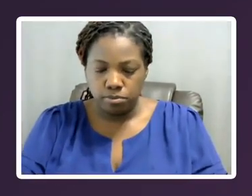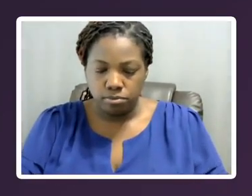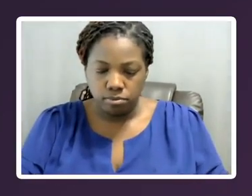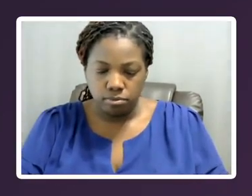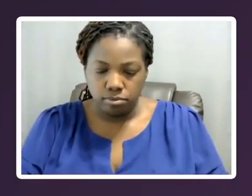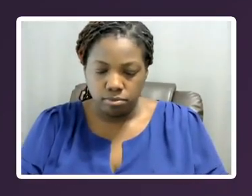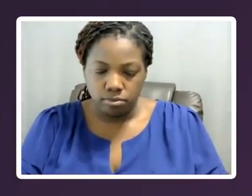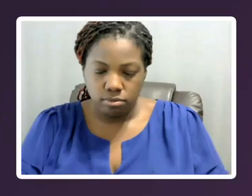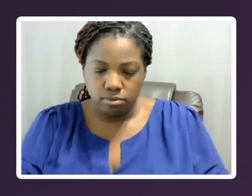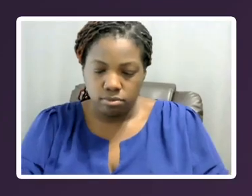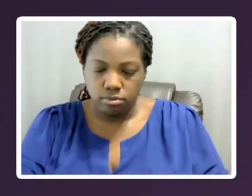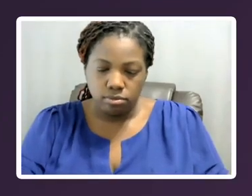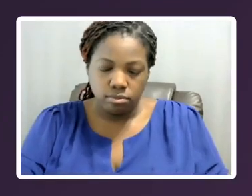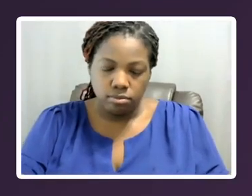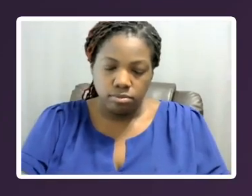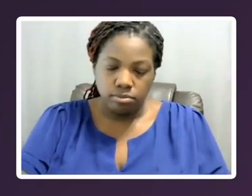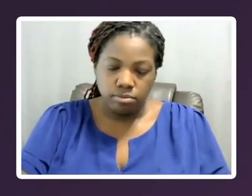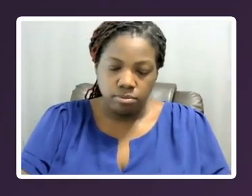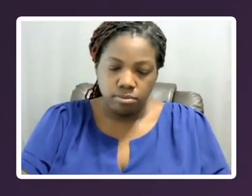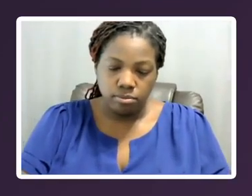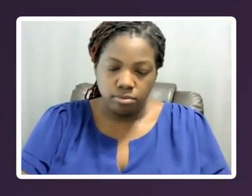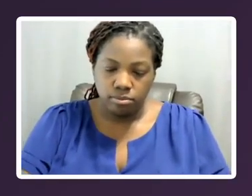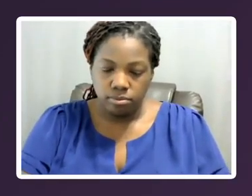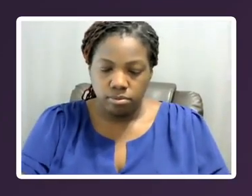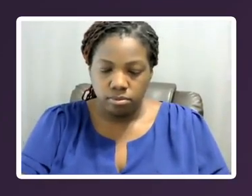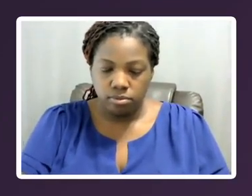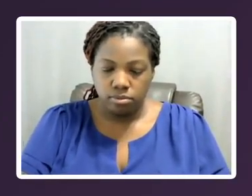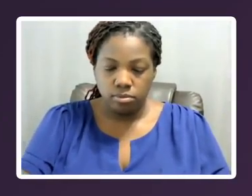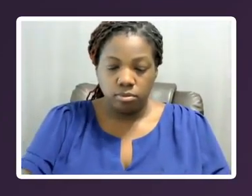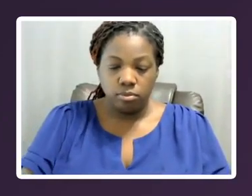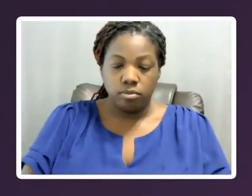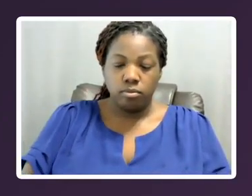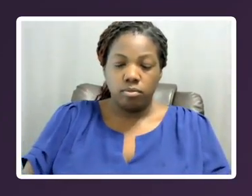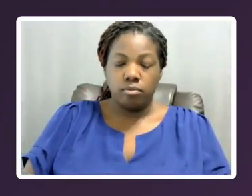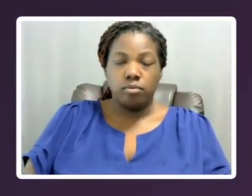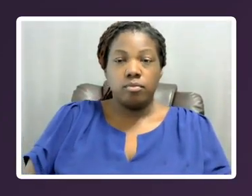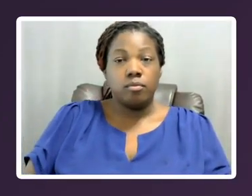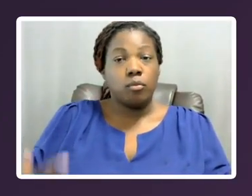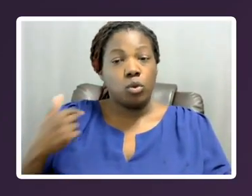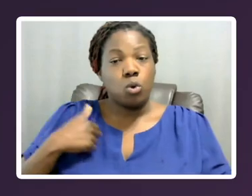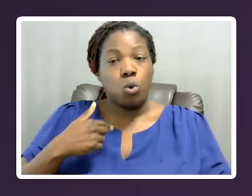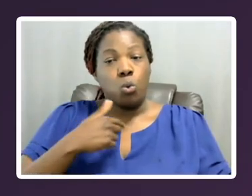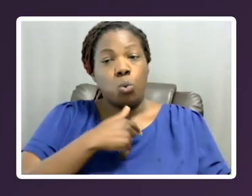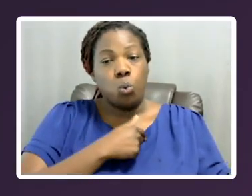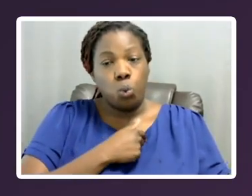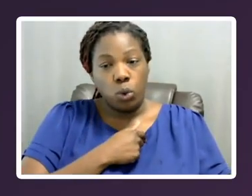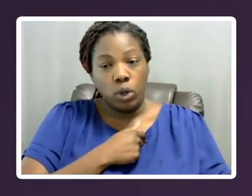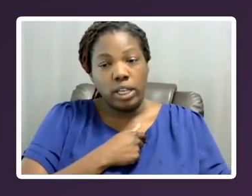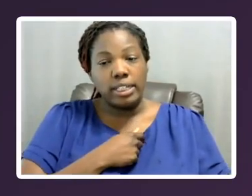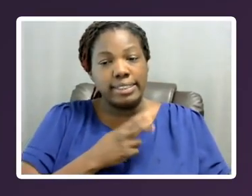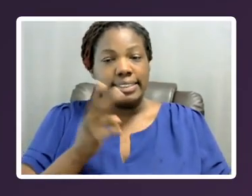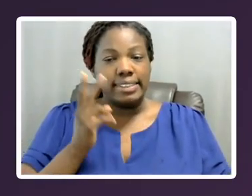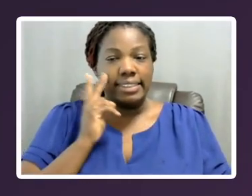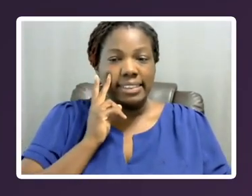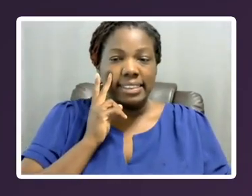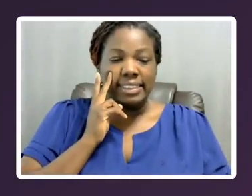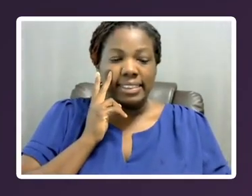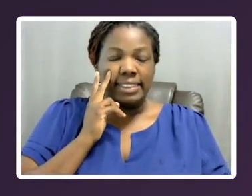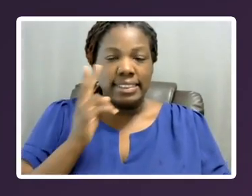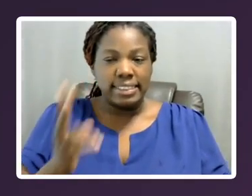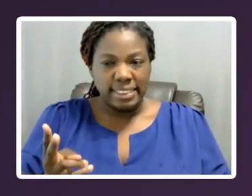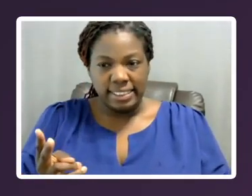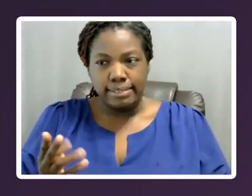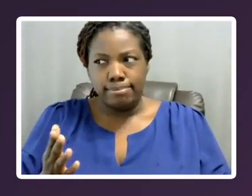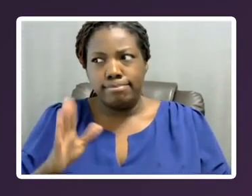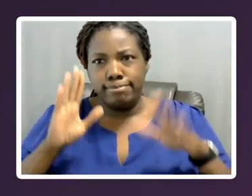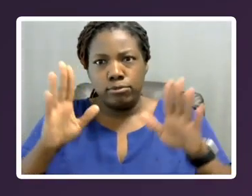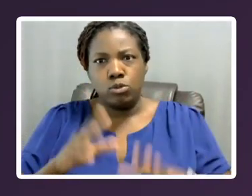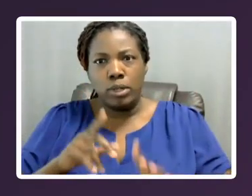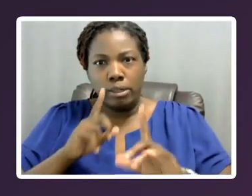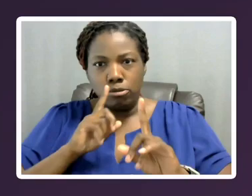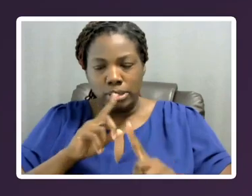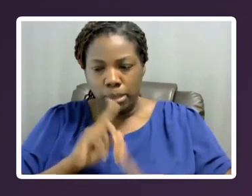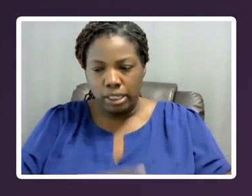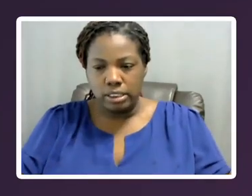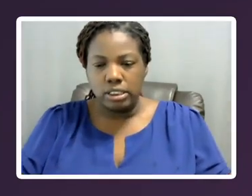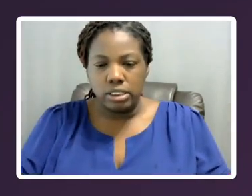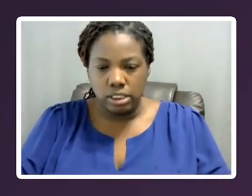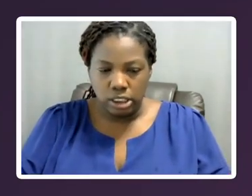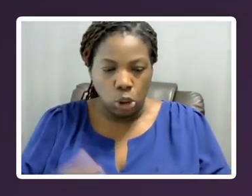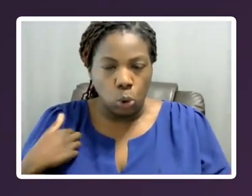All right. So we are seeing in the chat box great responses. We've got sitters that are crouched